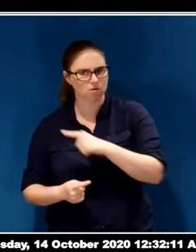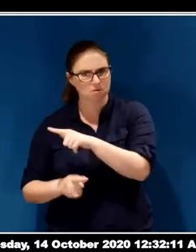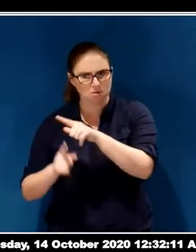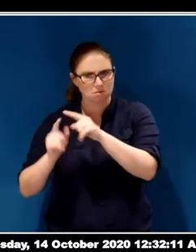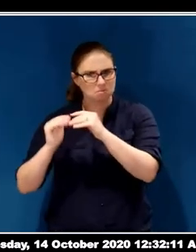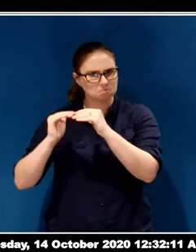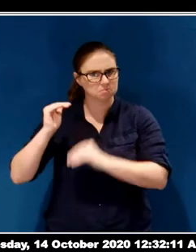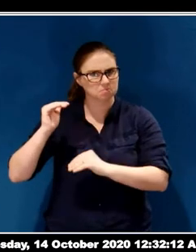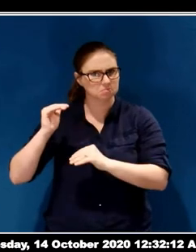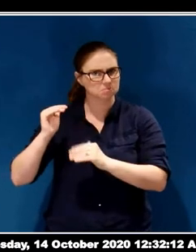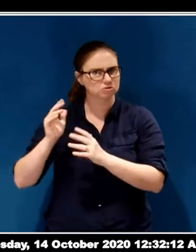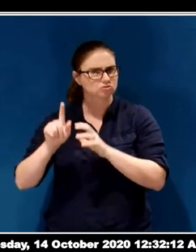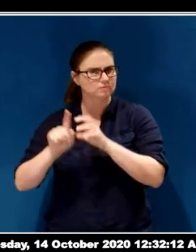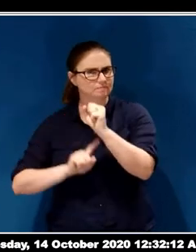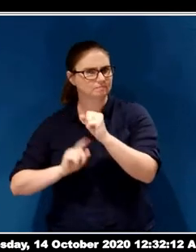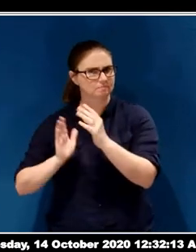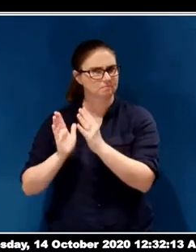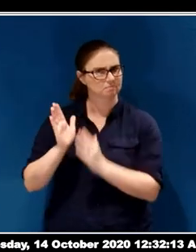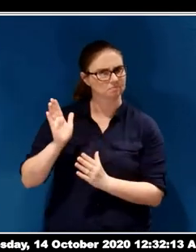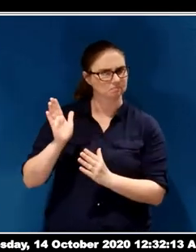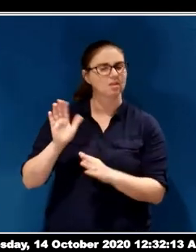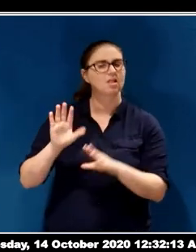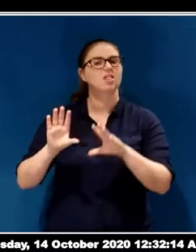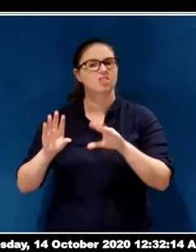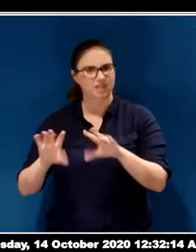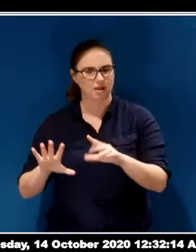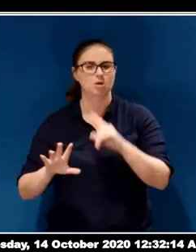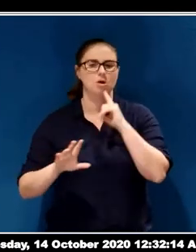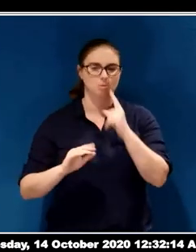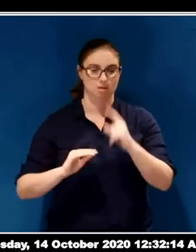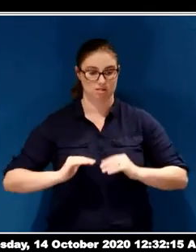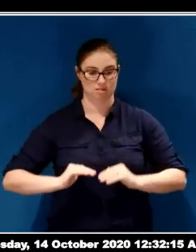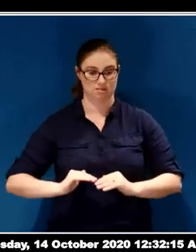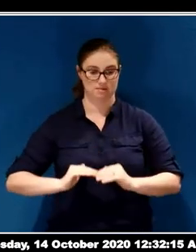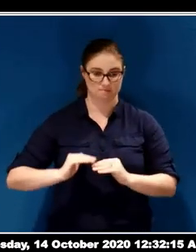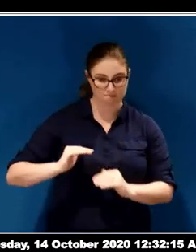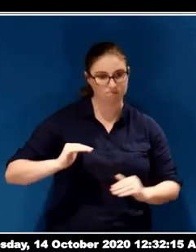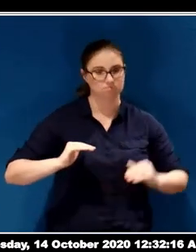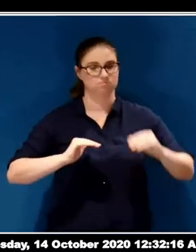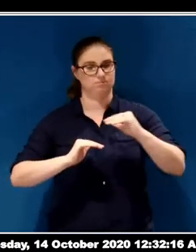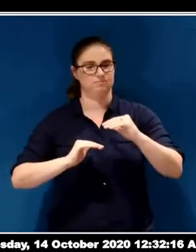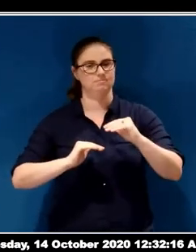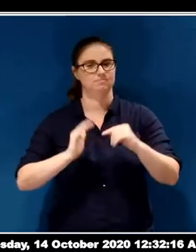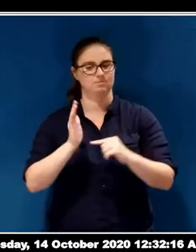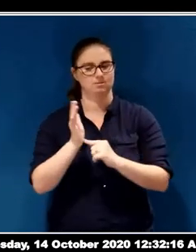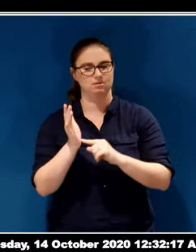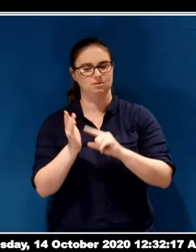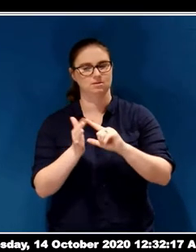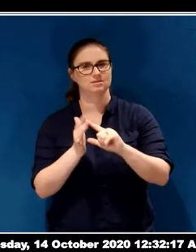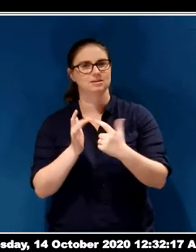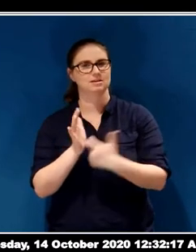strategically to provide intervention for a small group of students, usually